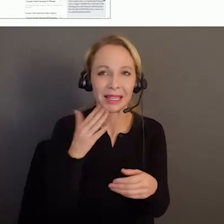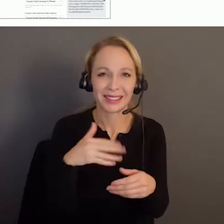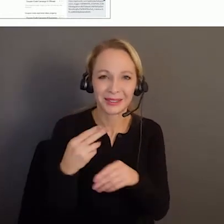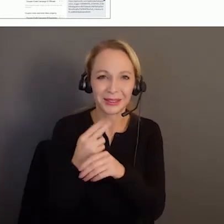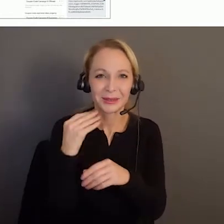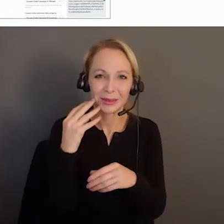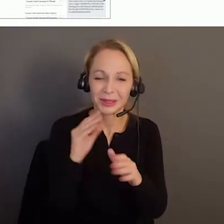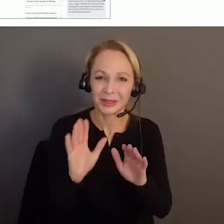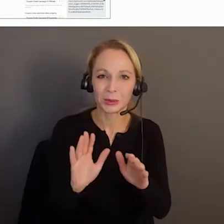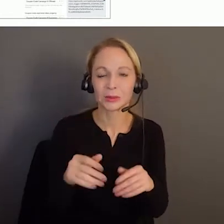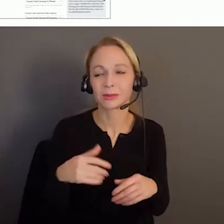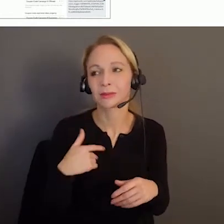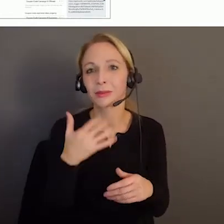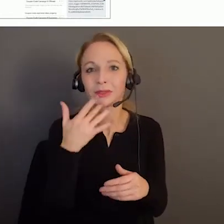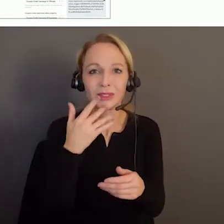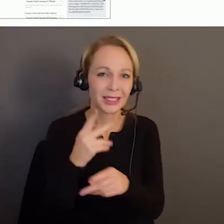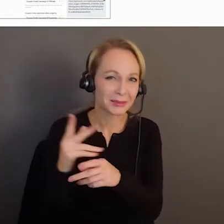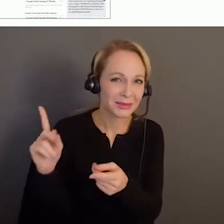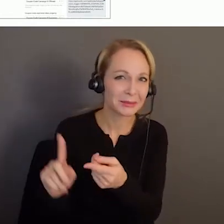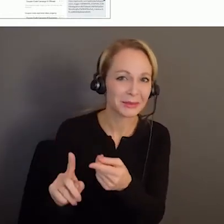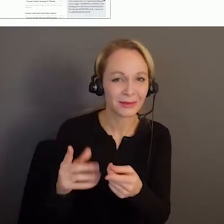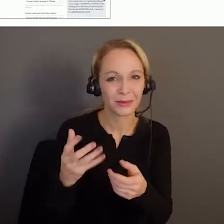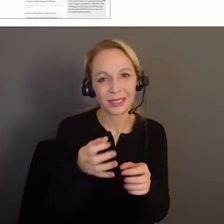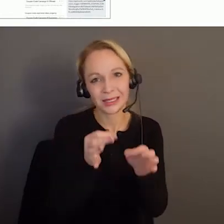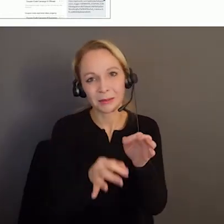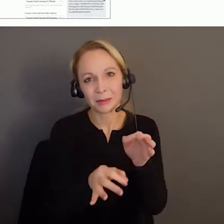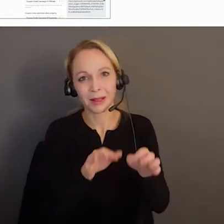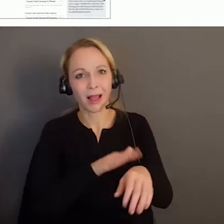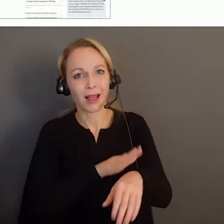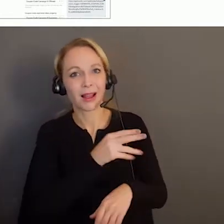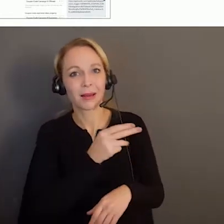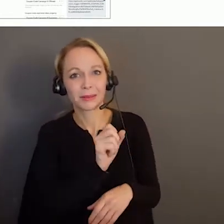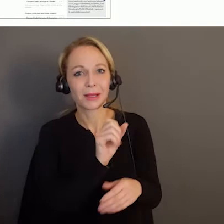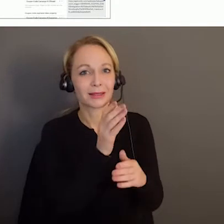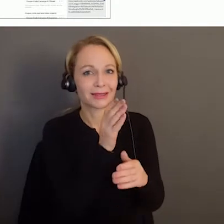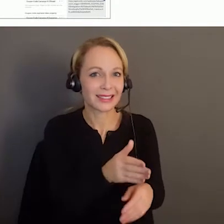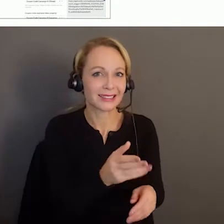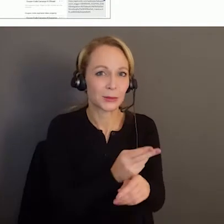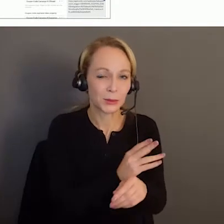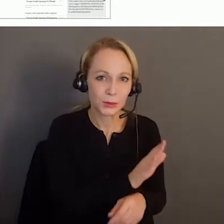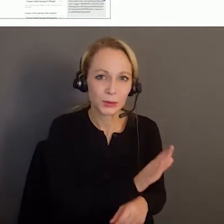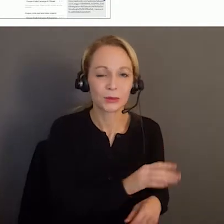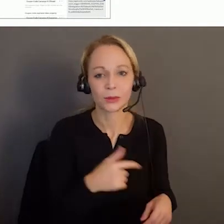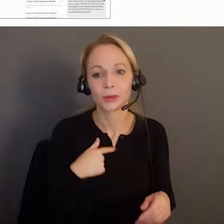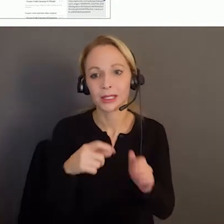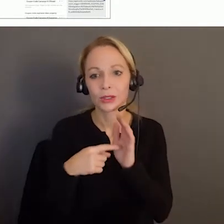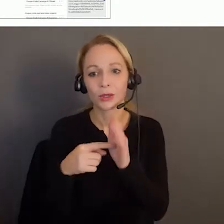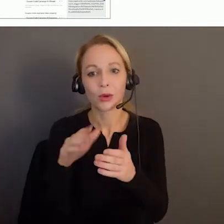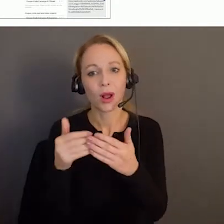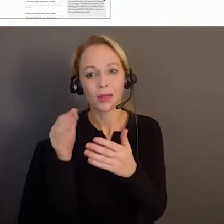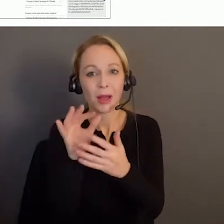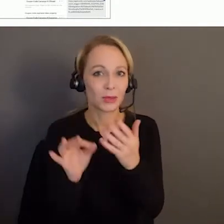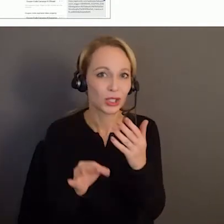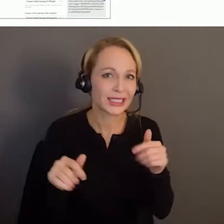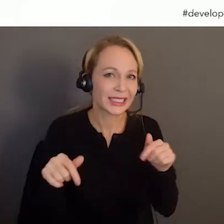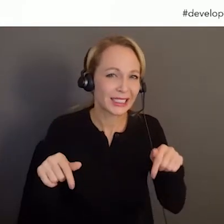YOU CAN ADD OPTIONS BUT KEEP THAT MINIMAL AND SHOW THE OPTIONS HERE.